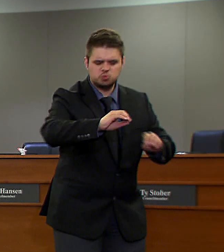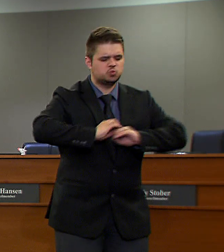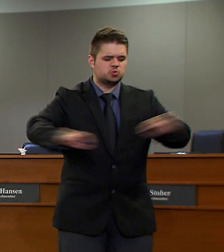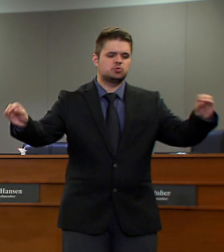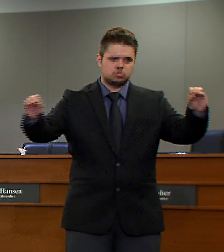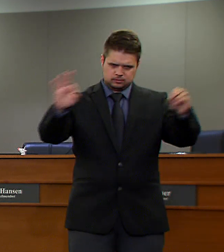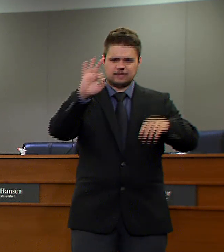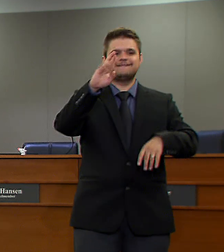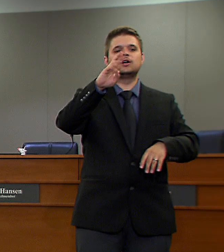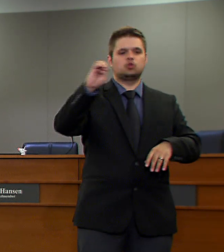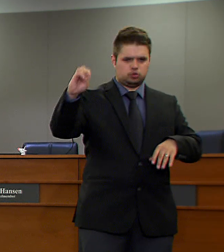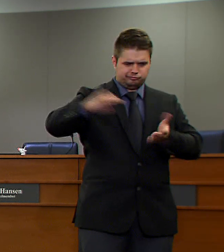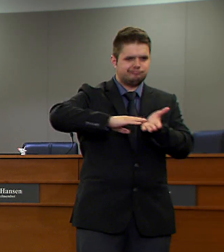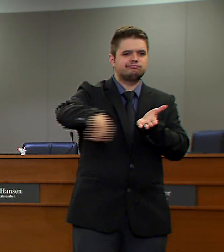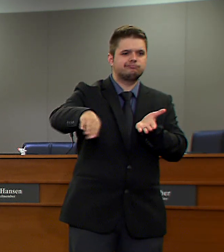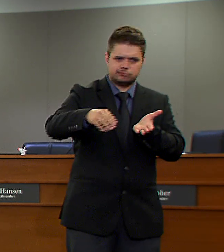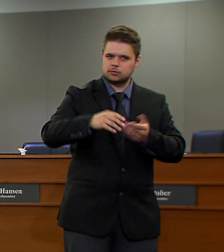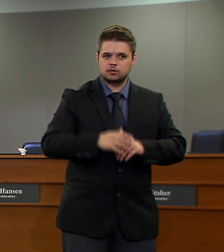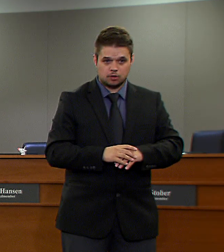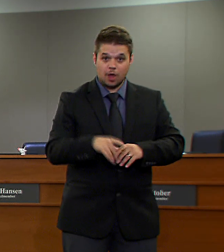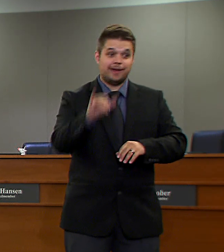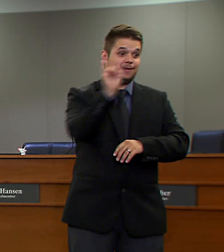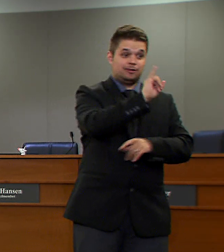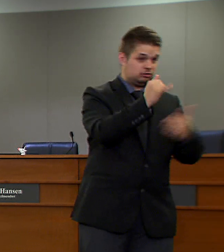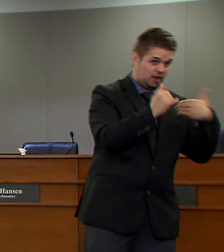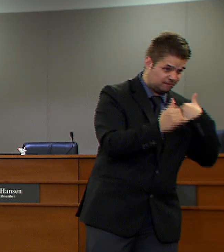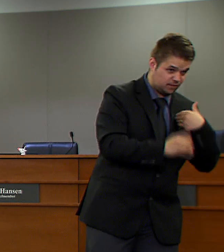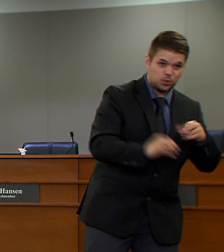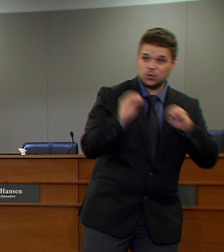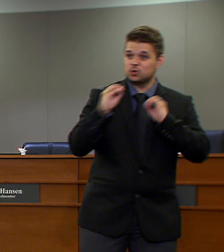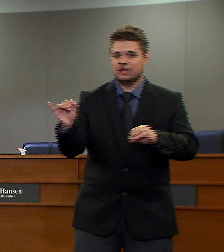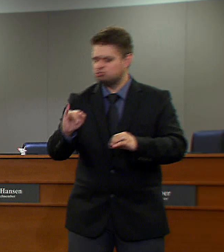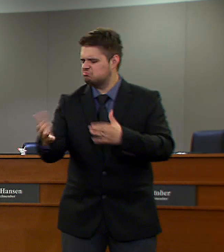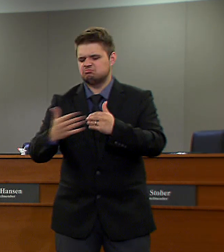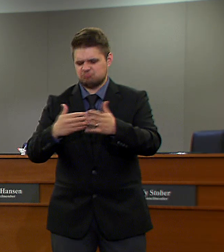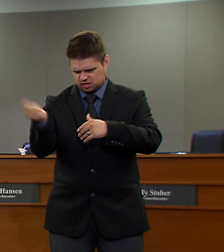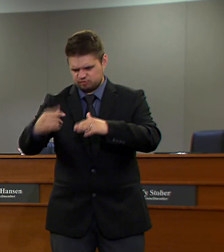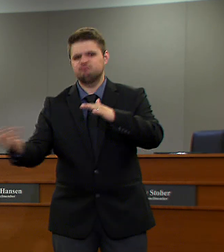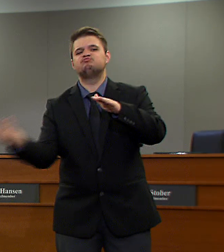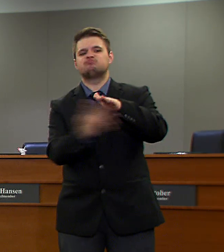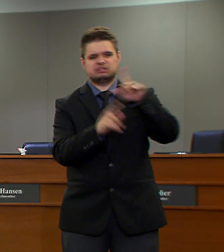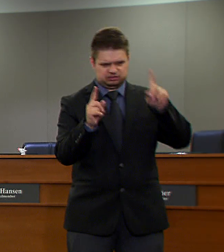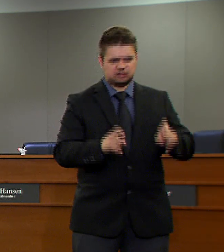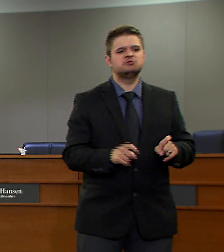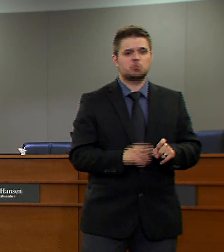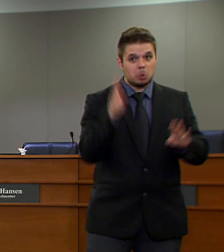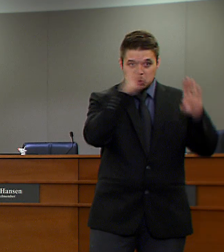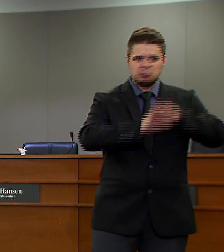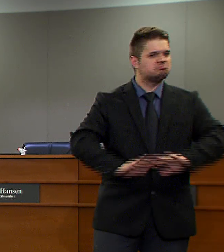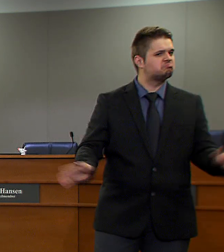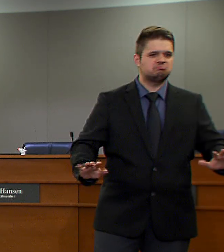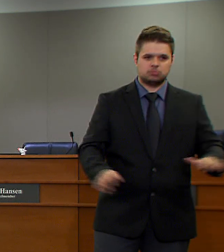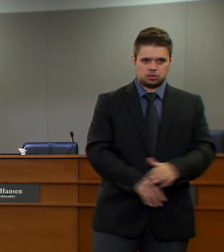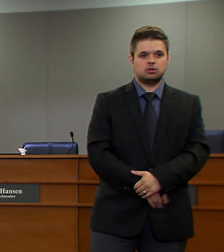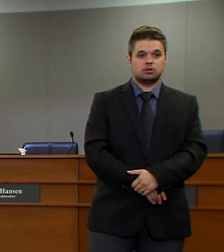The state insurance commissioner is requiring insurers to waive co-pays and deductibles for COVID-19 testing.